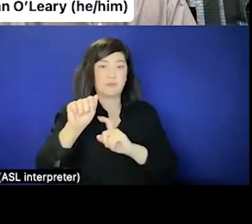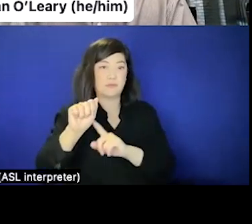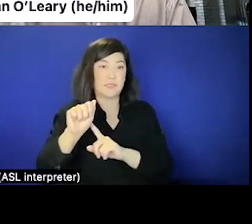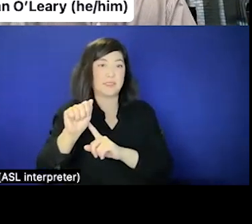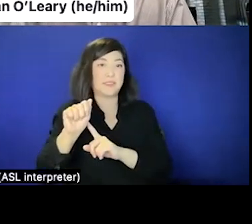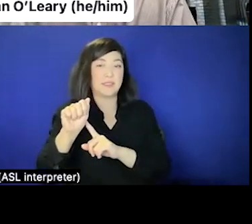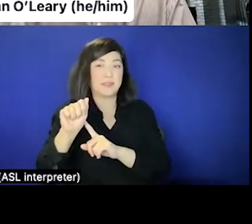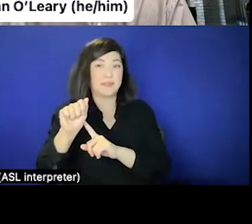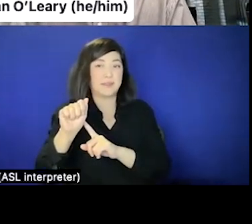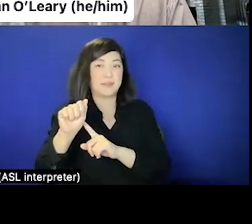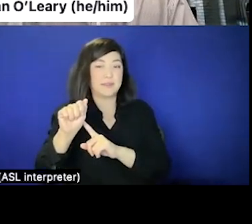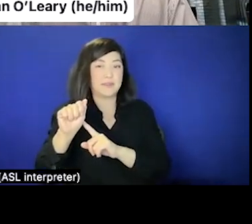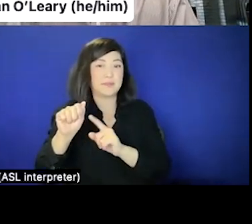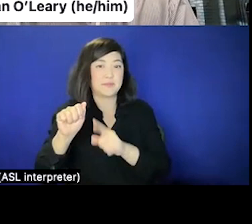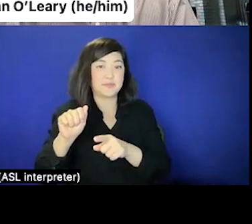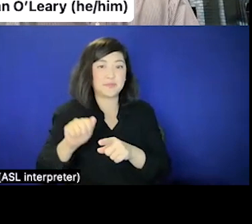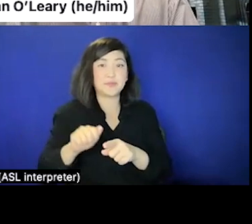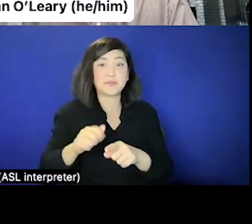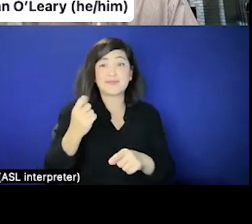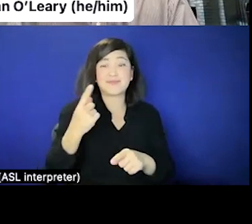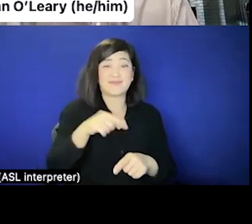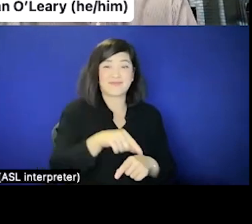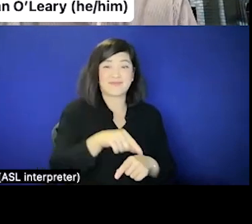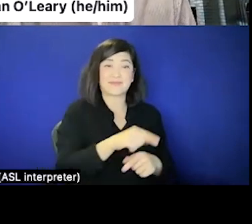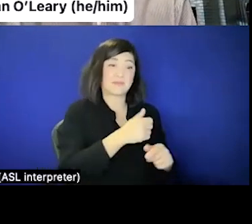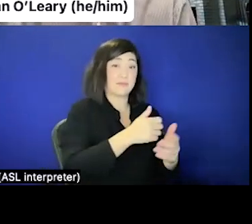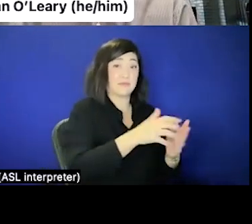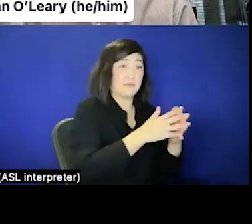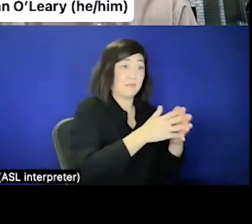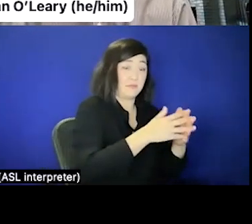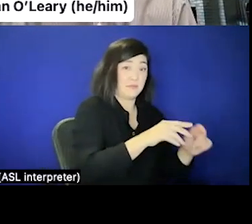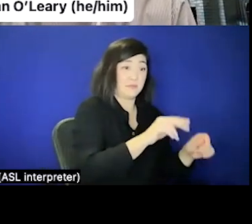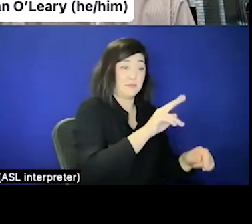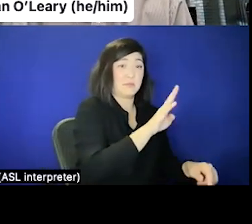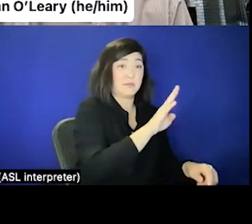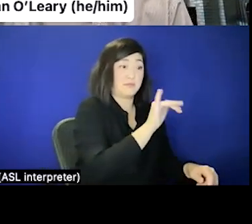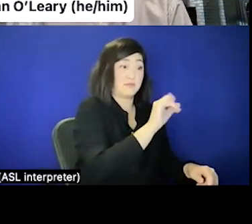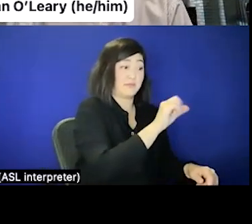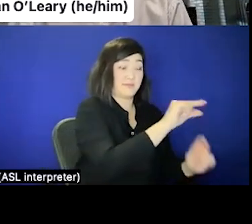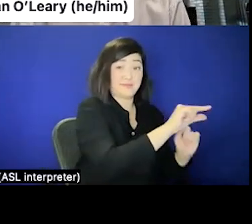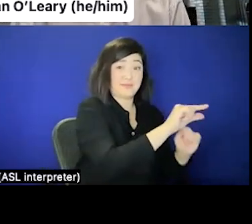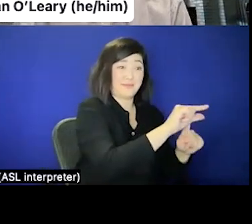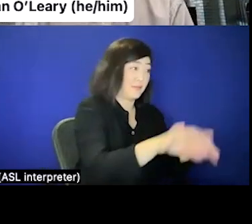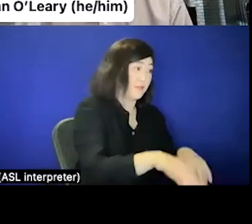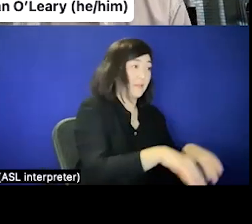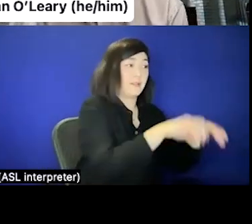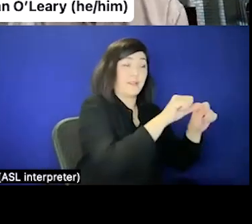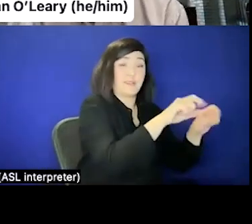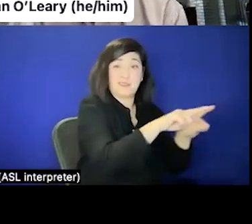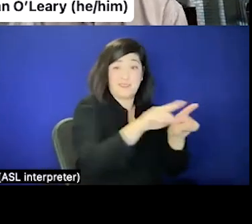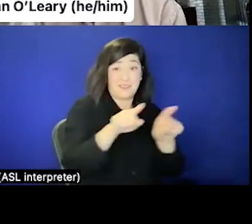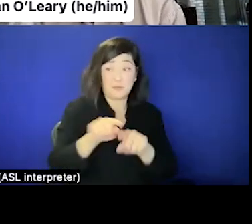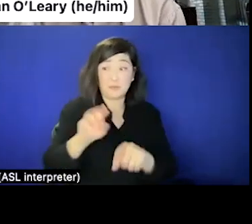BISG can't just assume the role that BookNet stepped into 20 years ago and has continued to